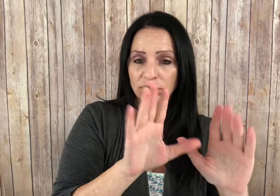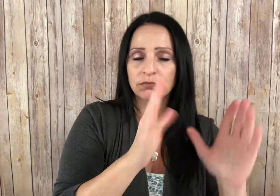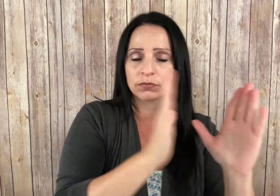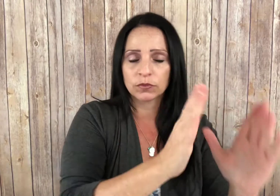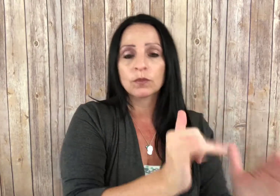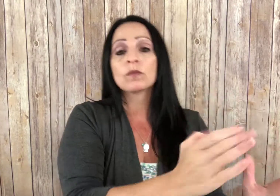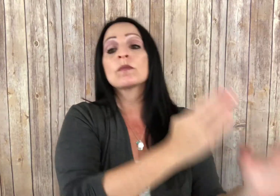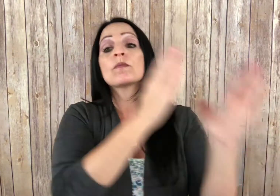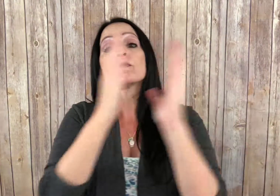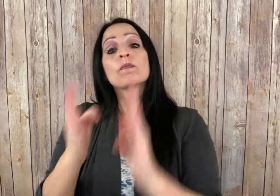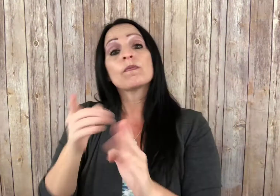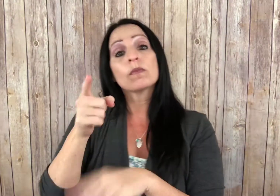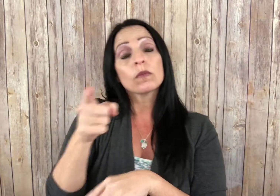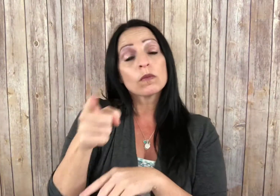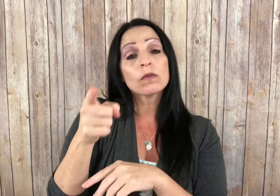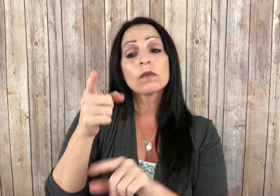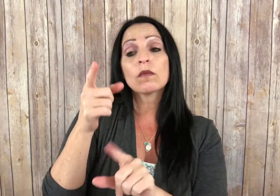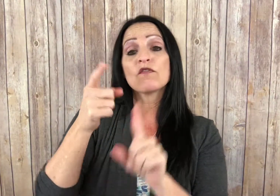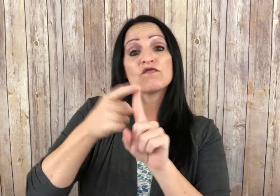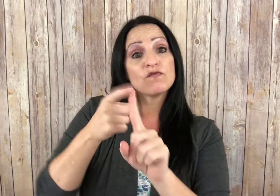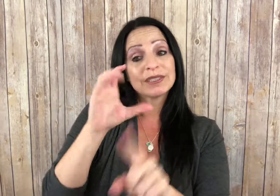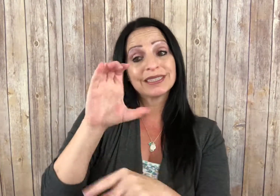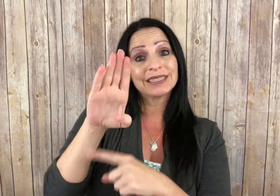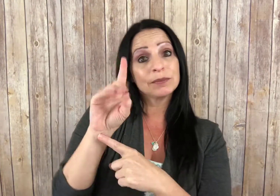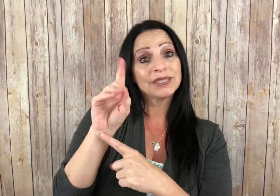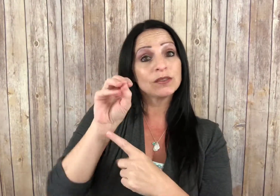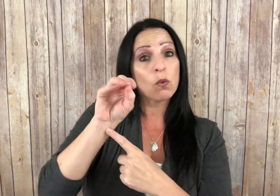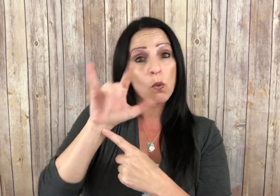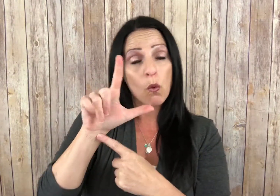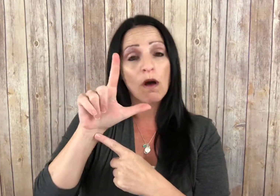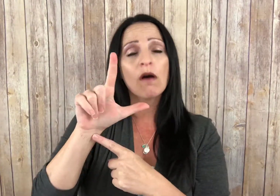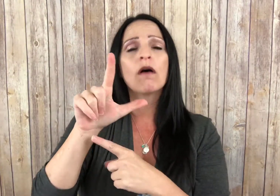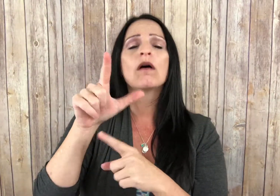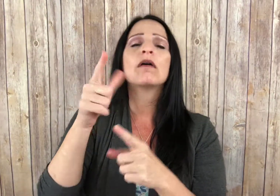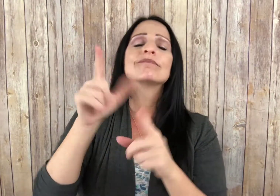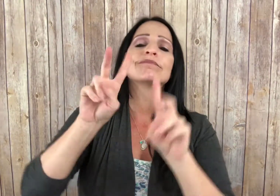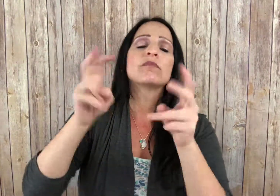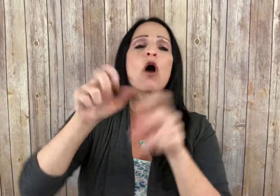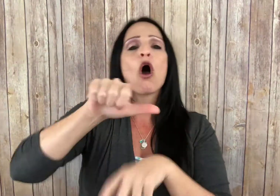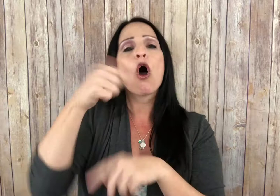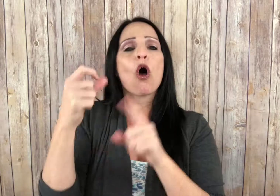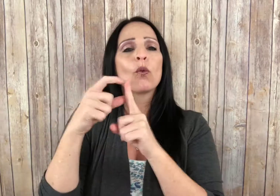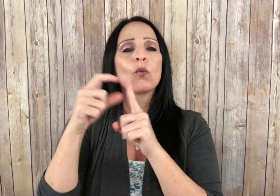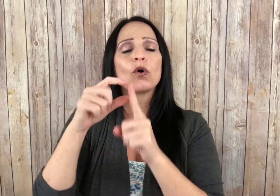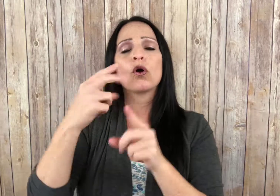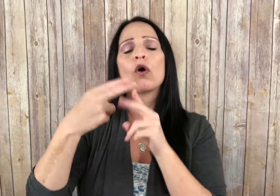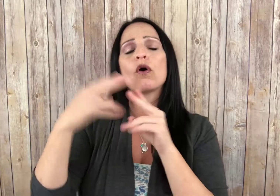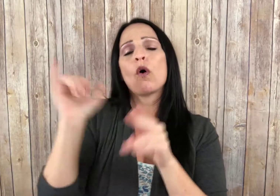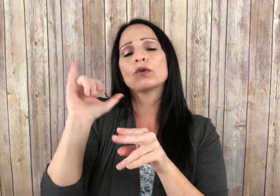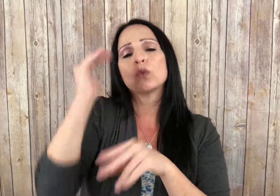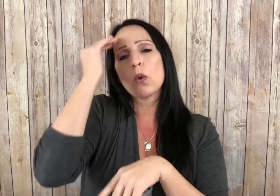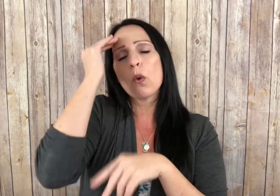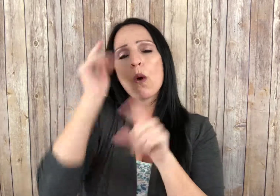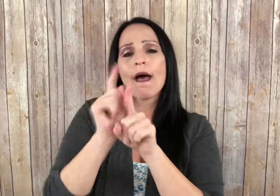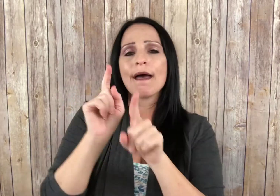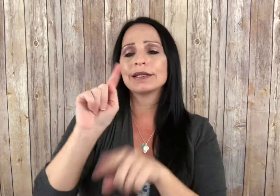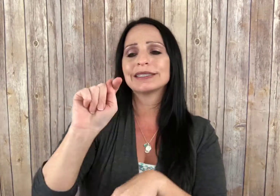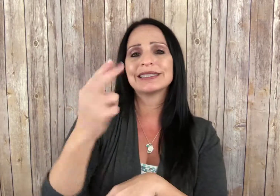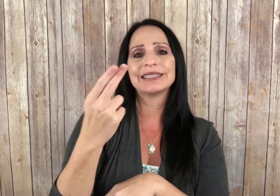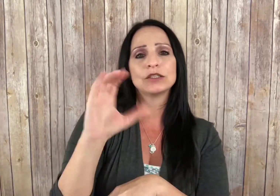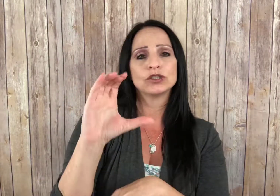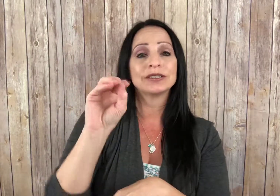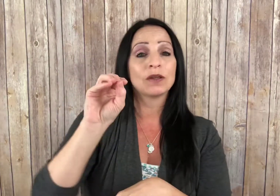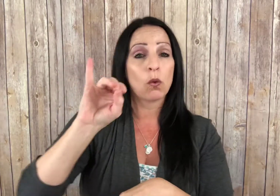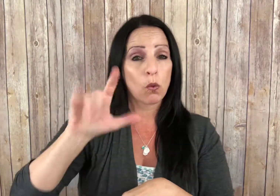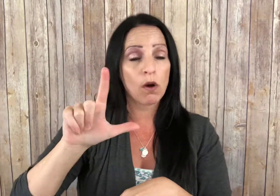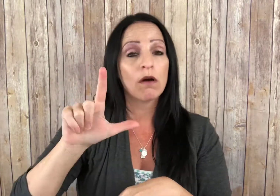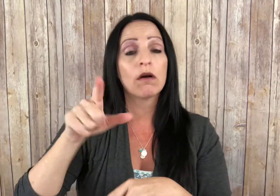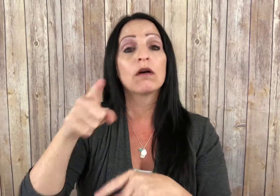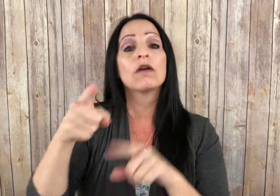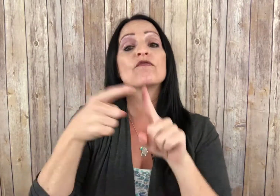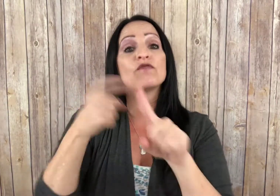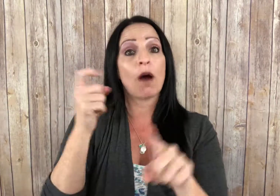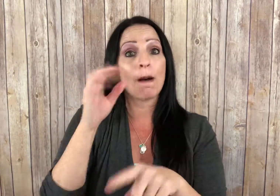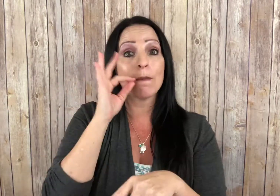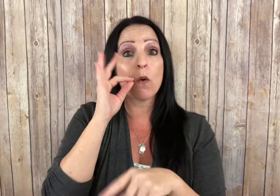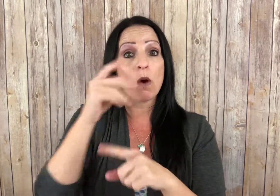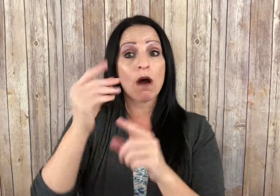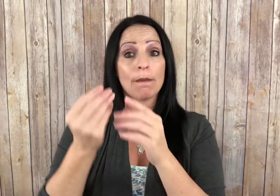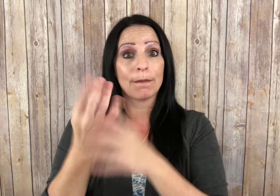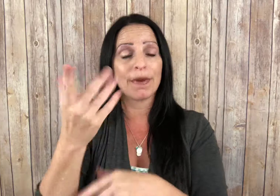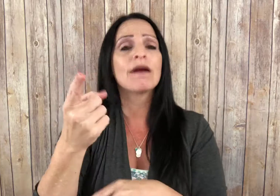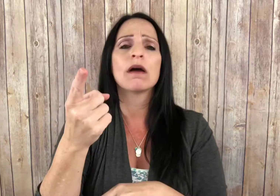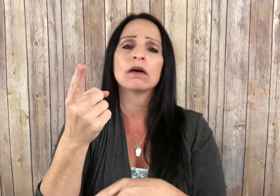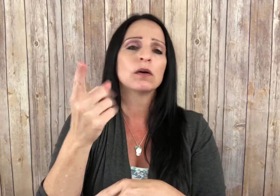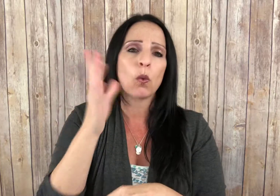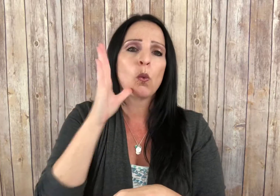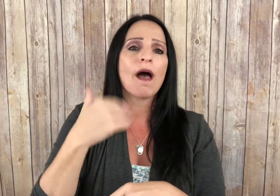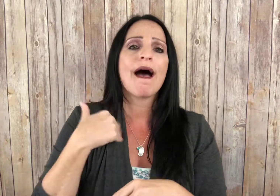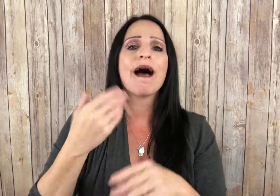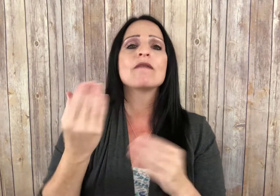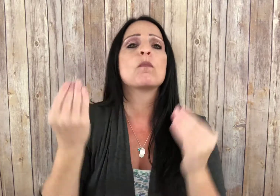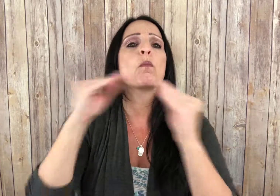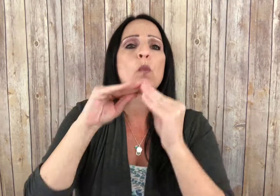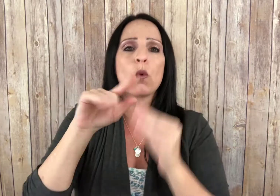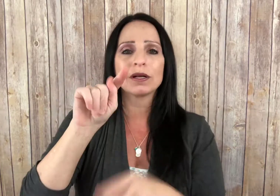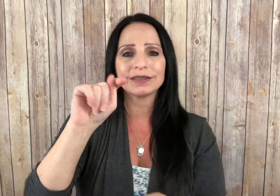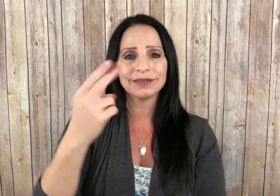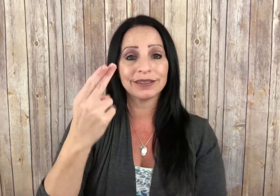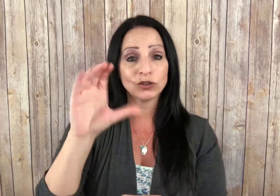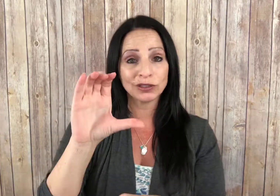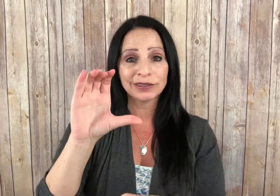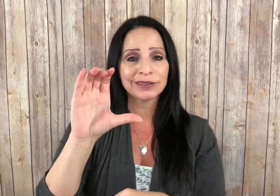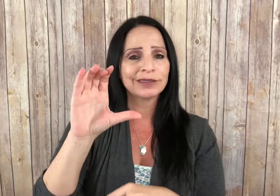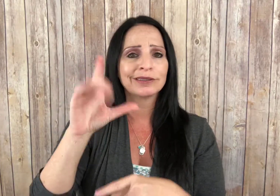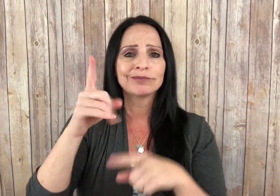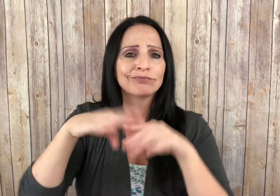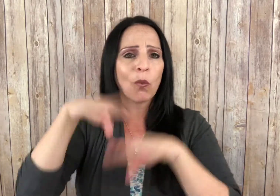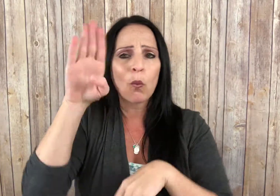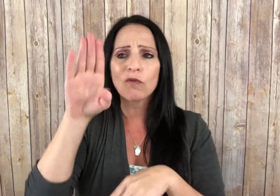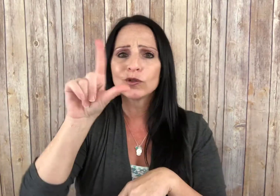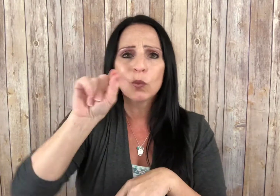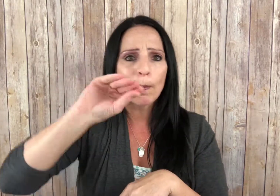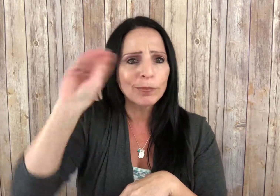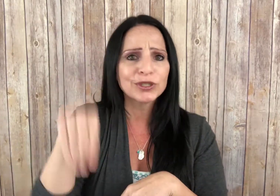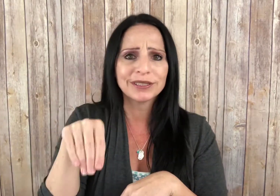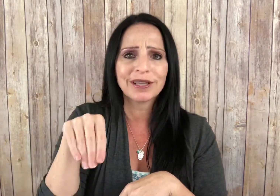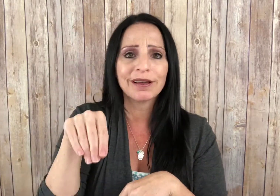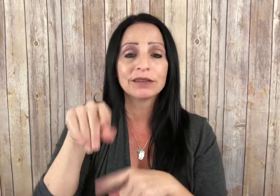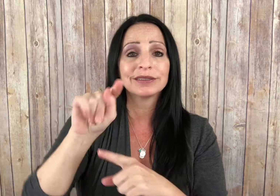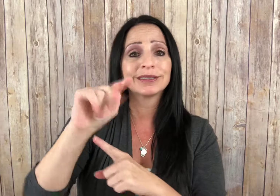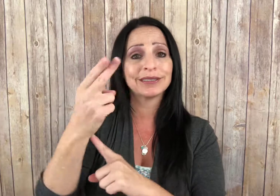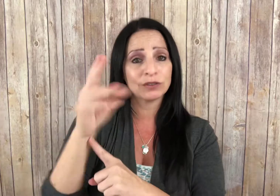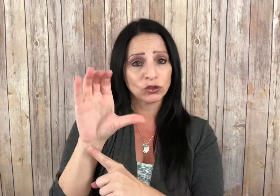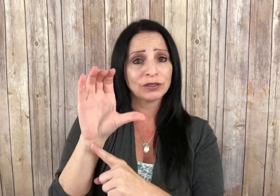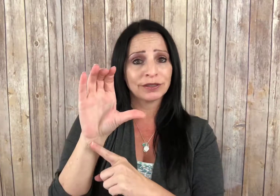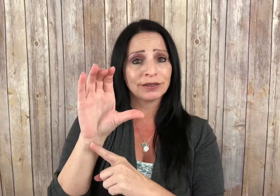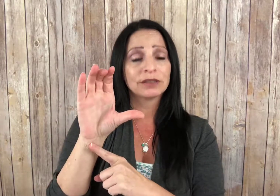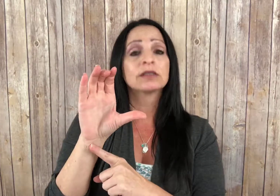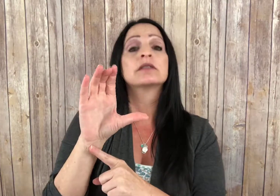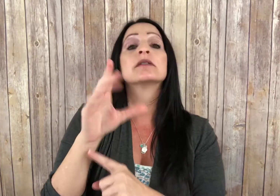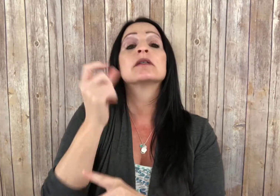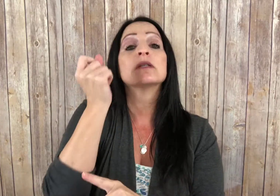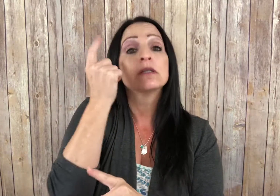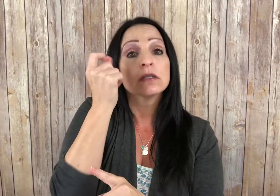CBD from marijuana plant (also known as THC oil) contains more than 20% THC.